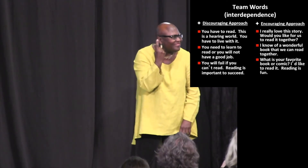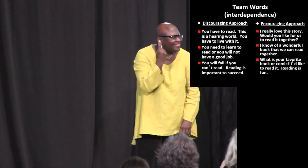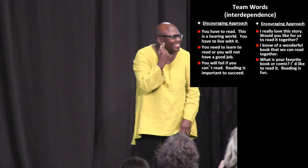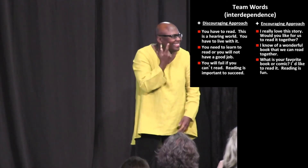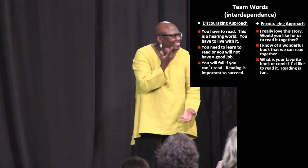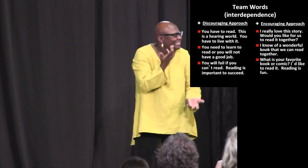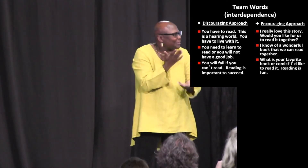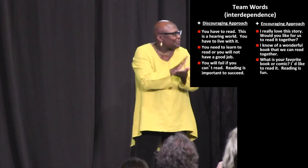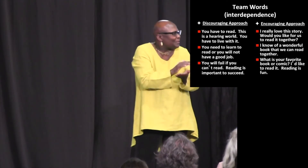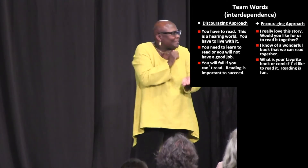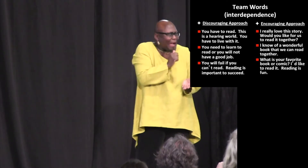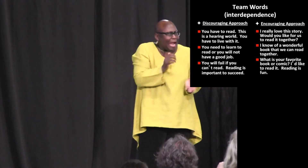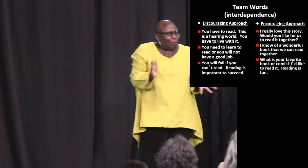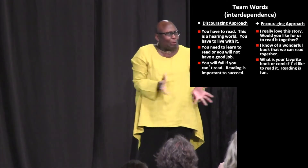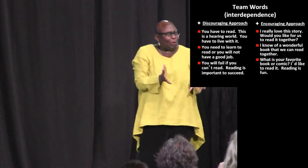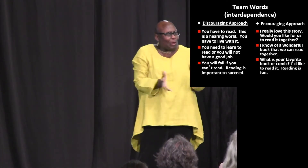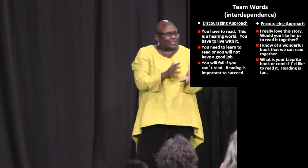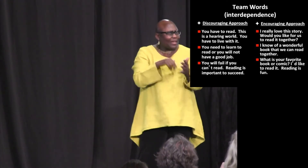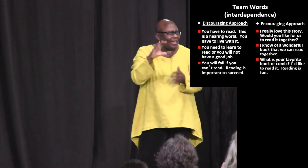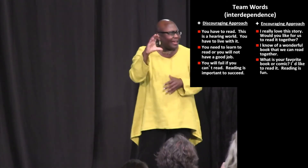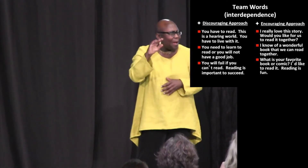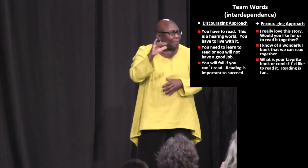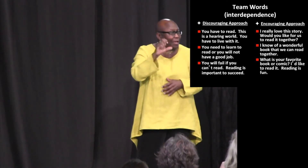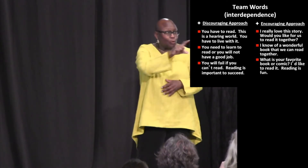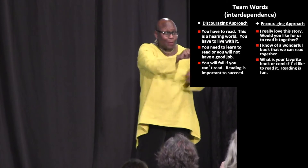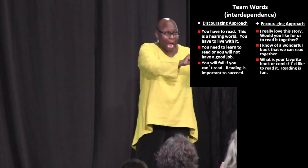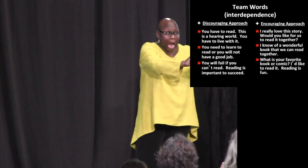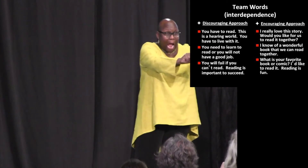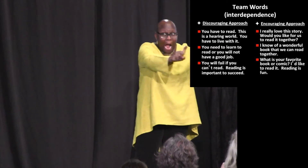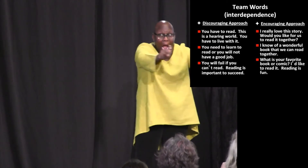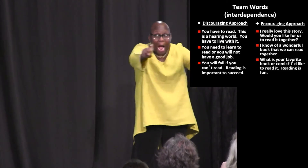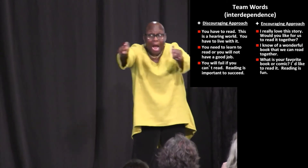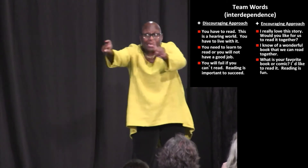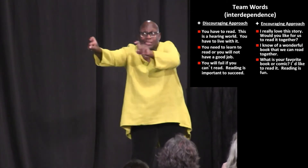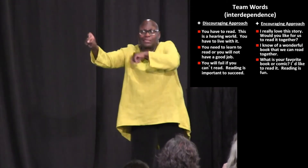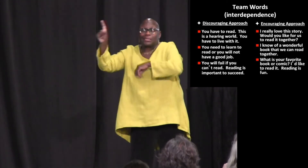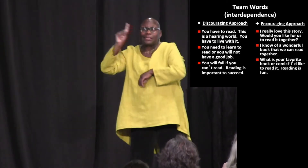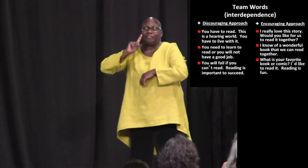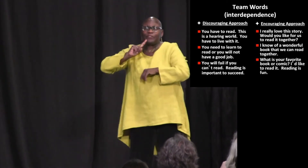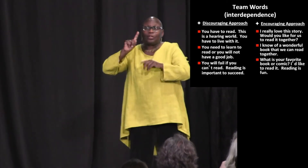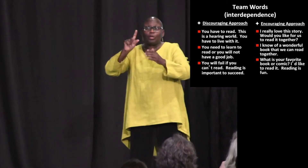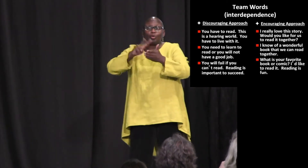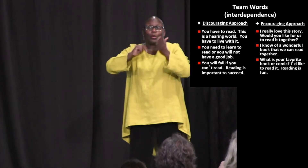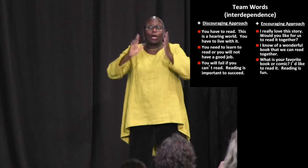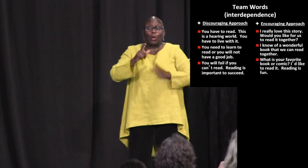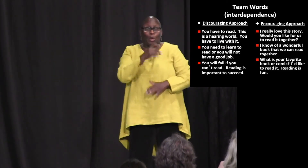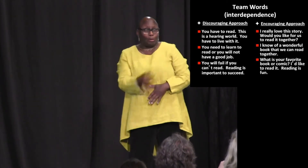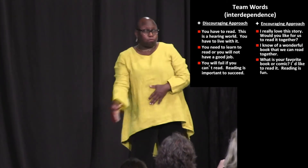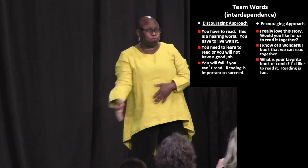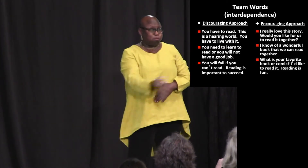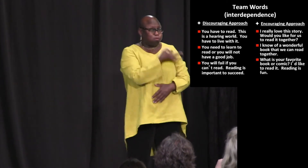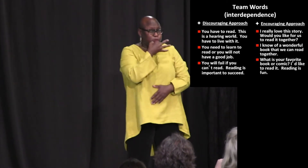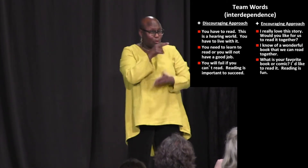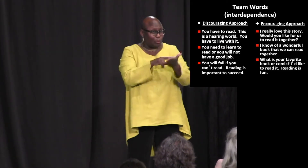Tell them the book is a must-read and they would enjoy it.